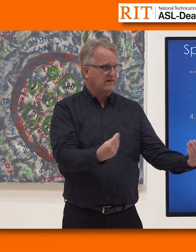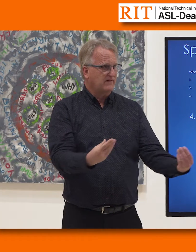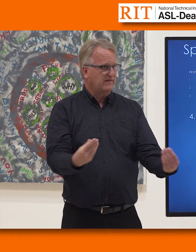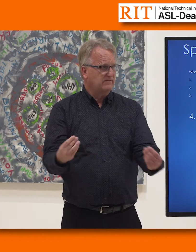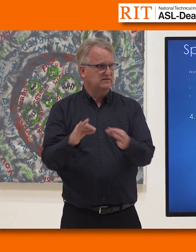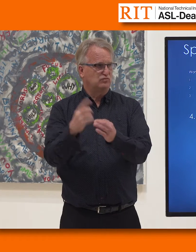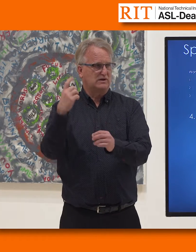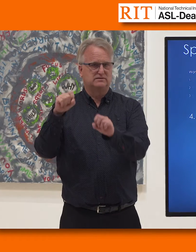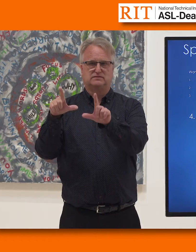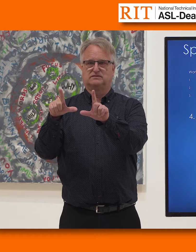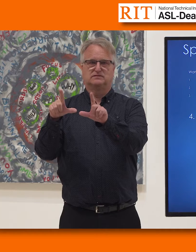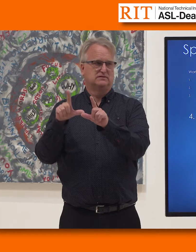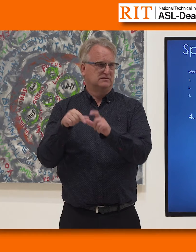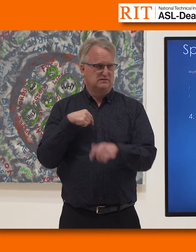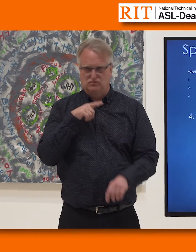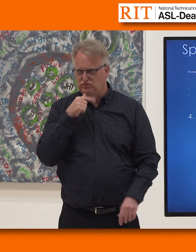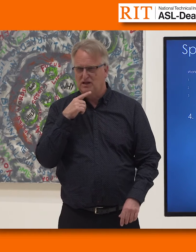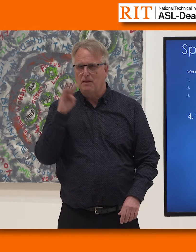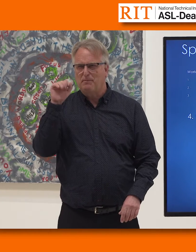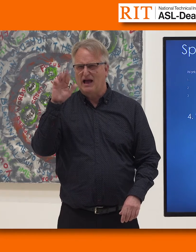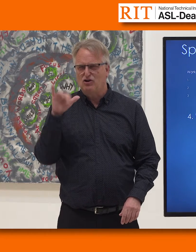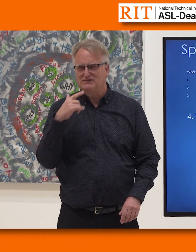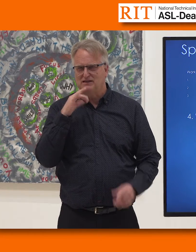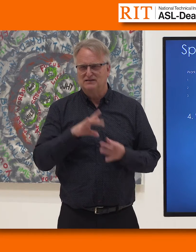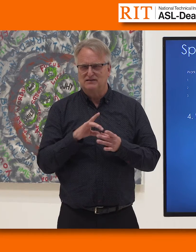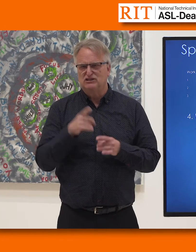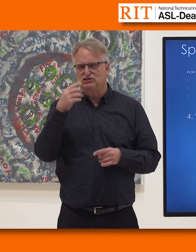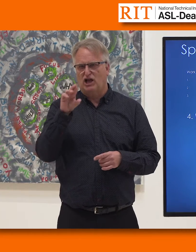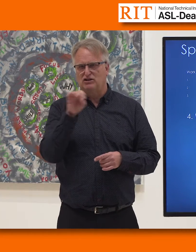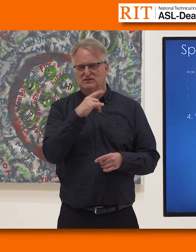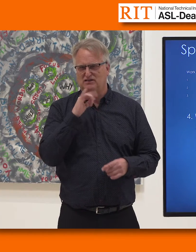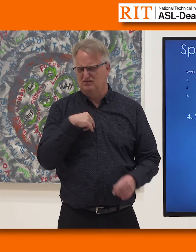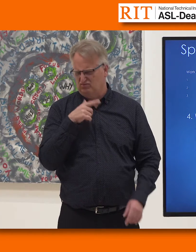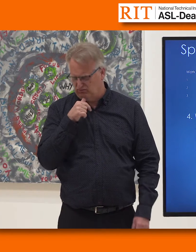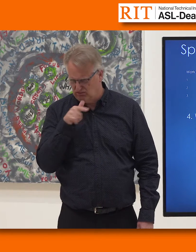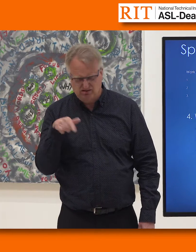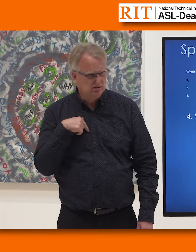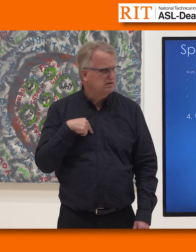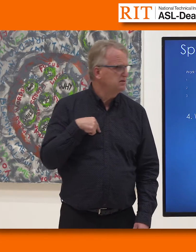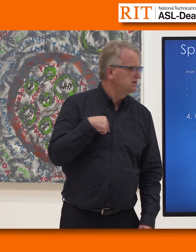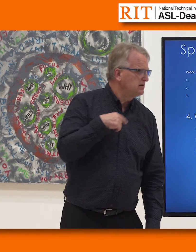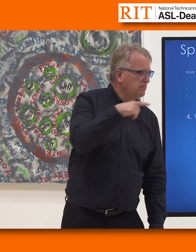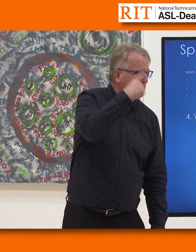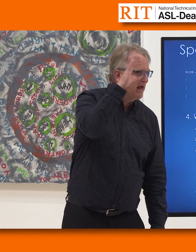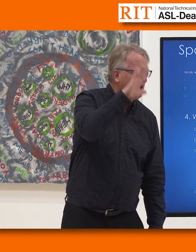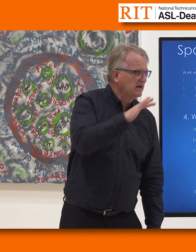So, when we all switched to Zoom... and we were looking at-- in computer screens